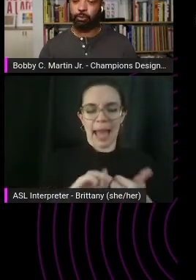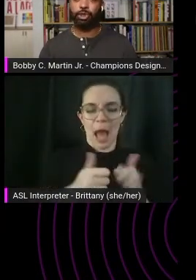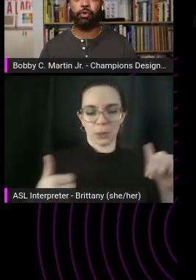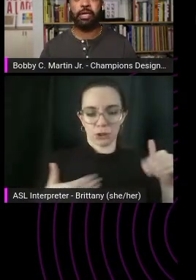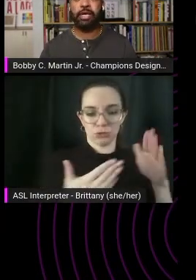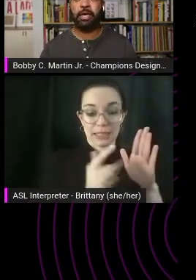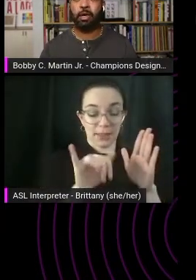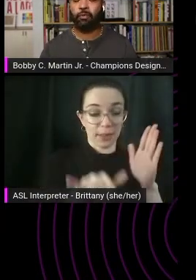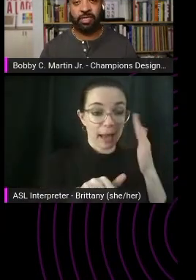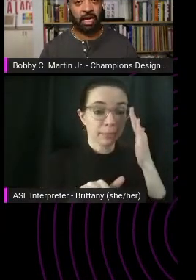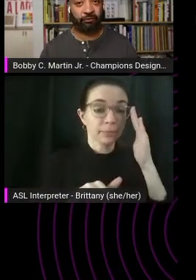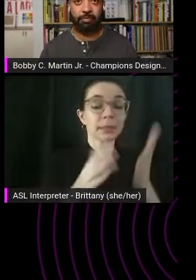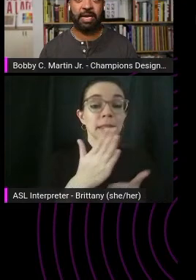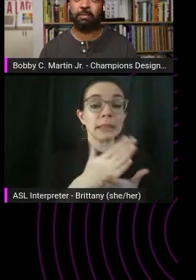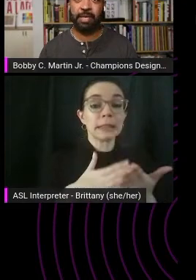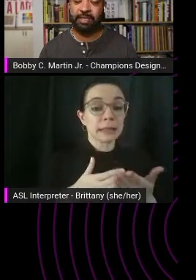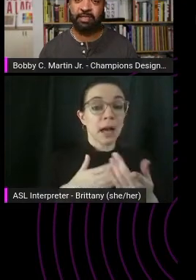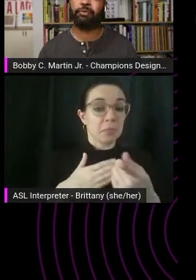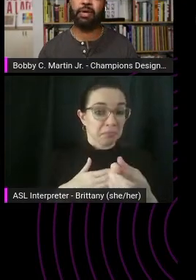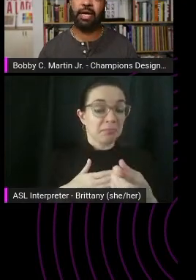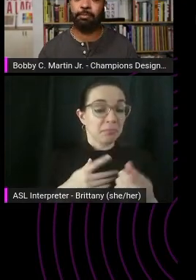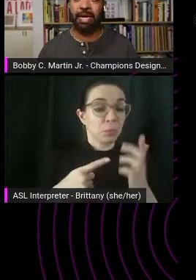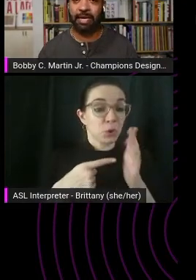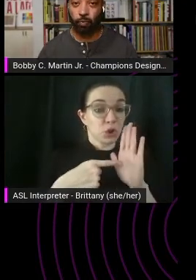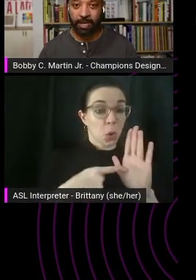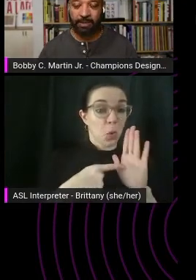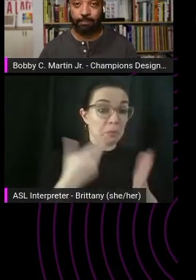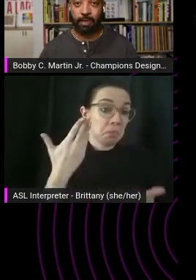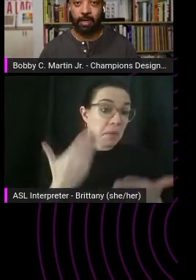like we're showing here, photography might be simplified to black and white